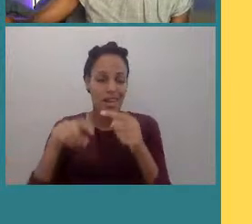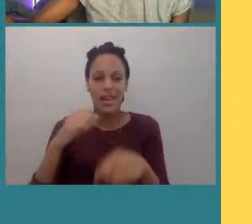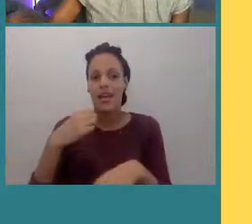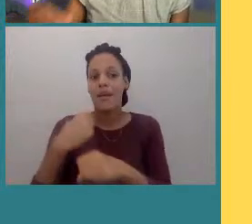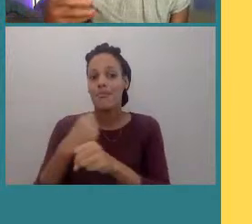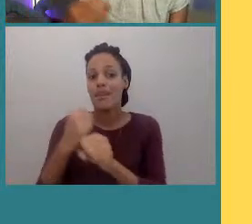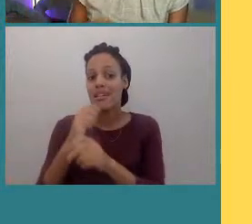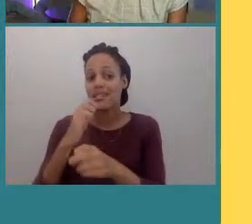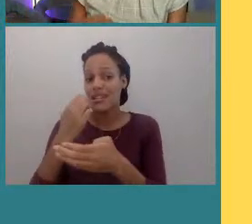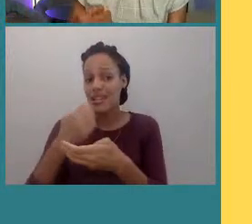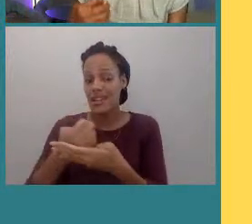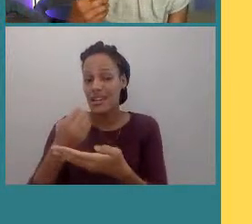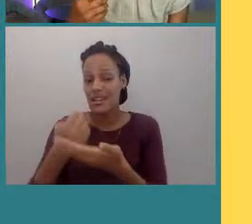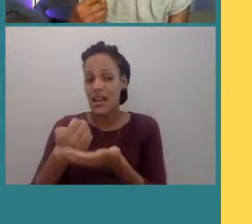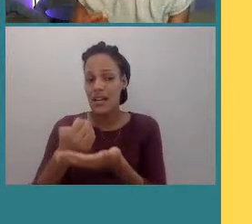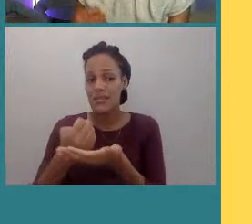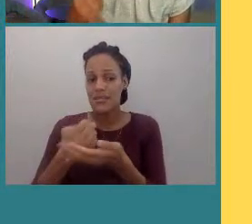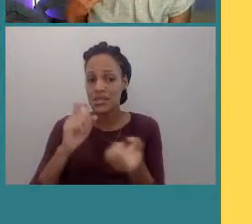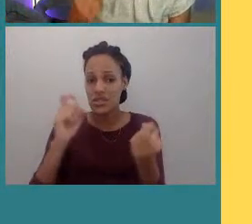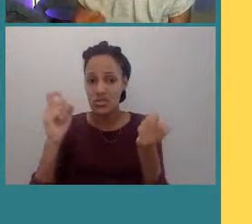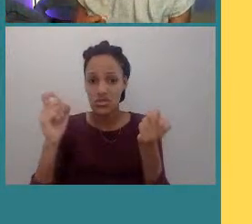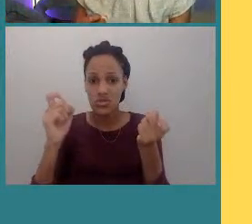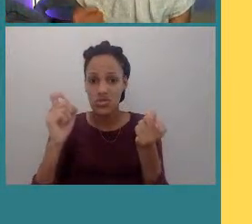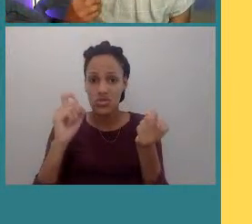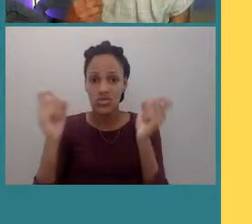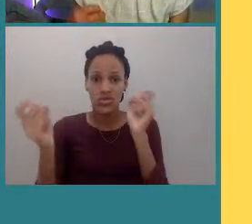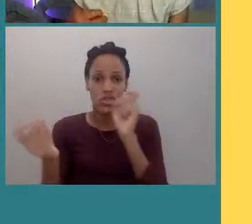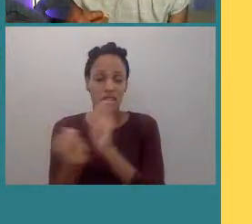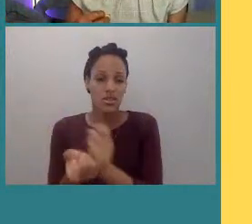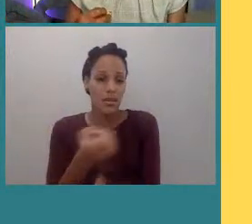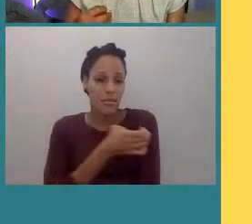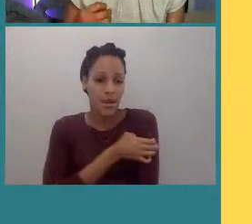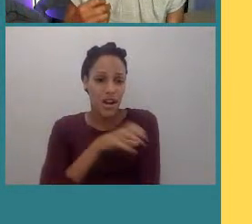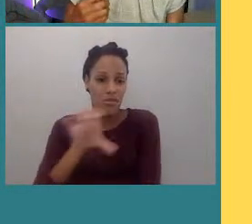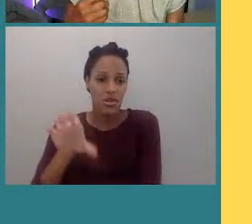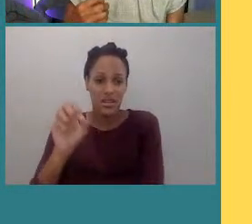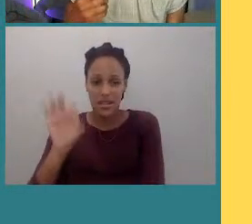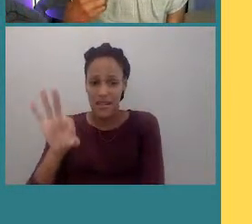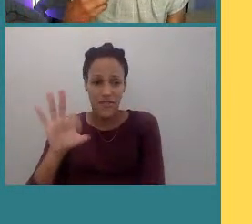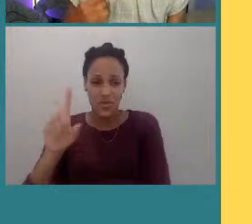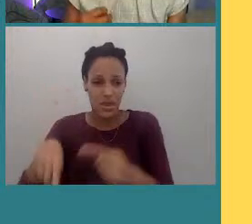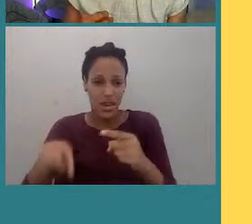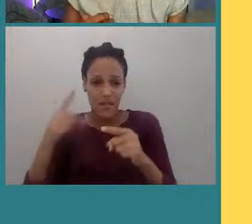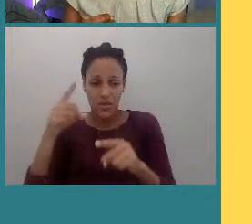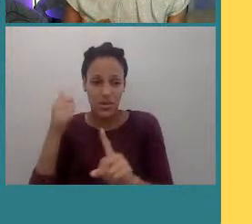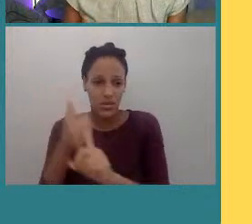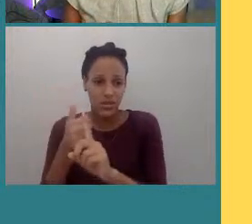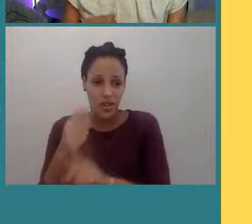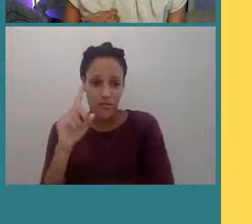I see you have a graphic novel line. I am a writer. These are a couple of my previous